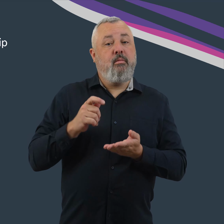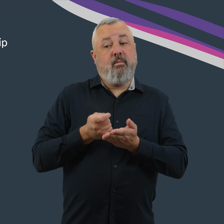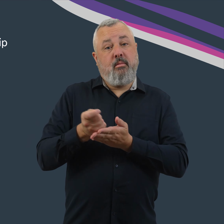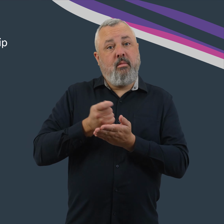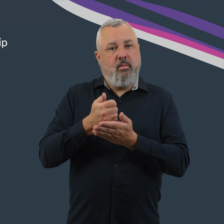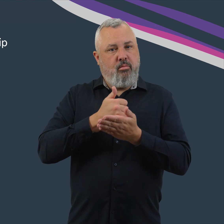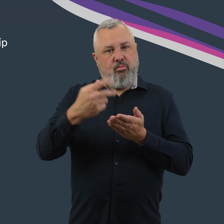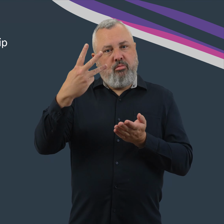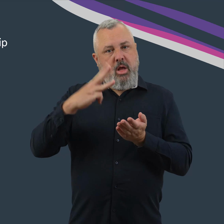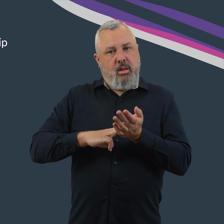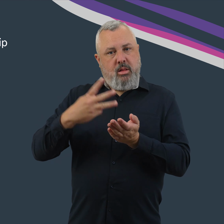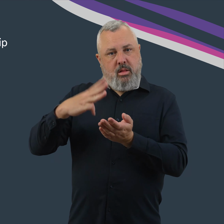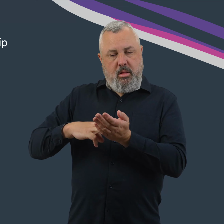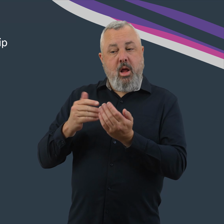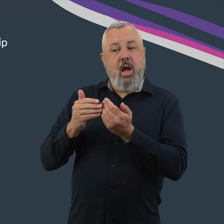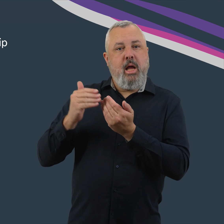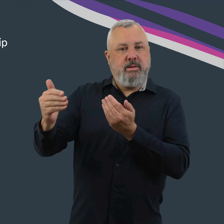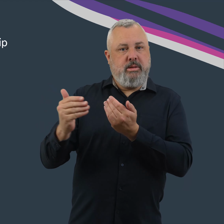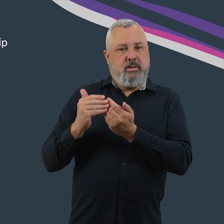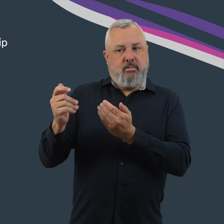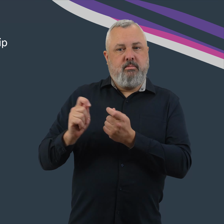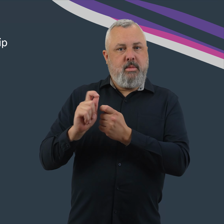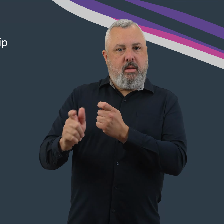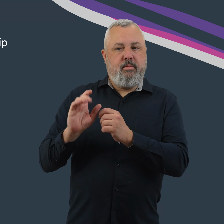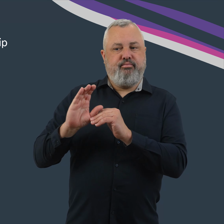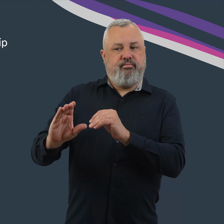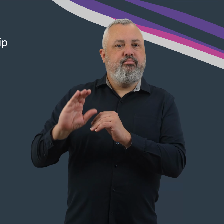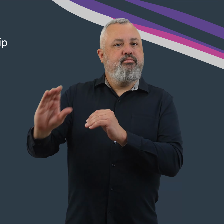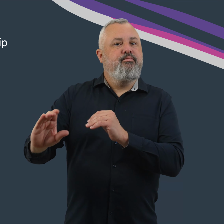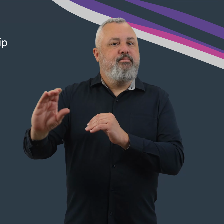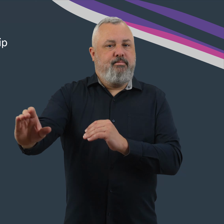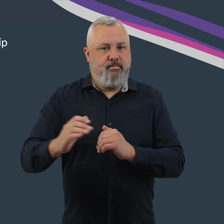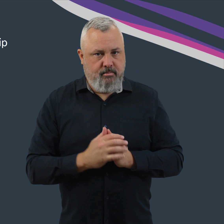paid quarterly in advance.